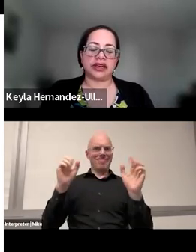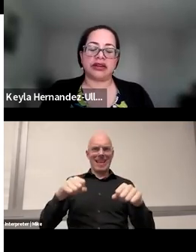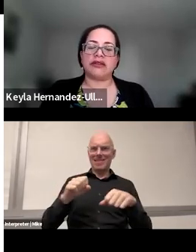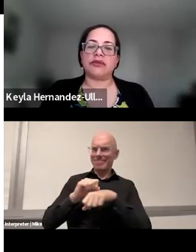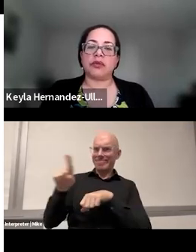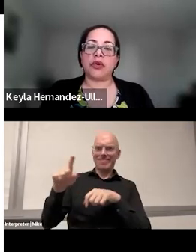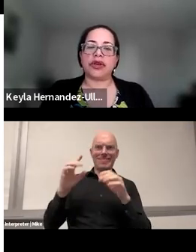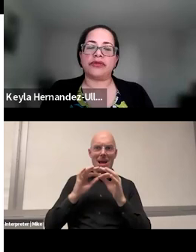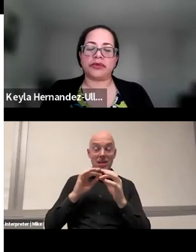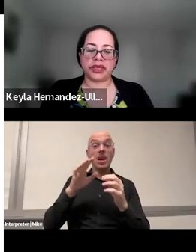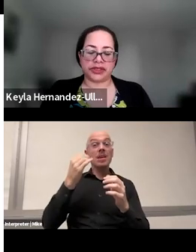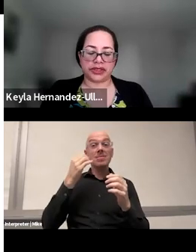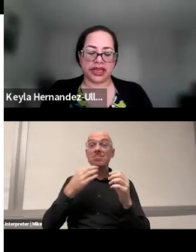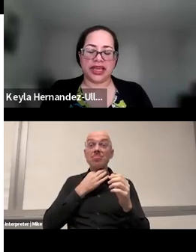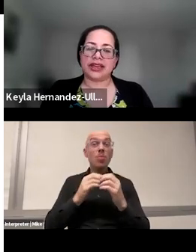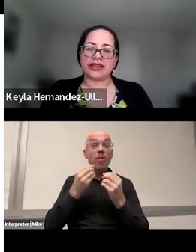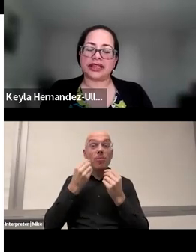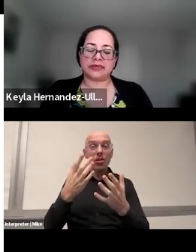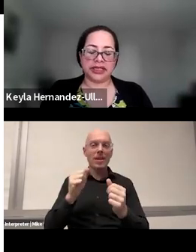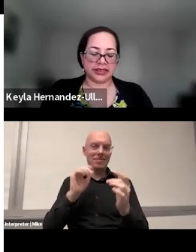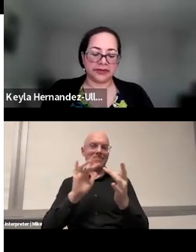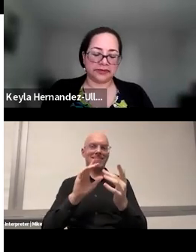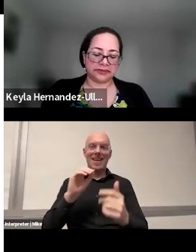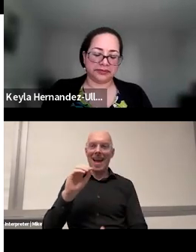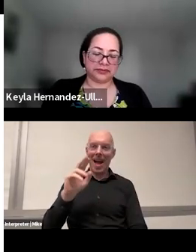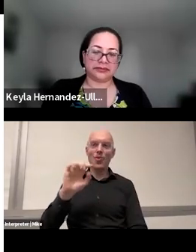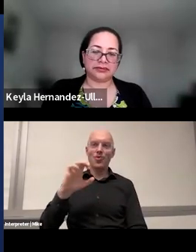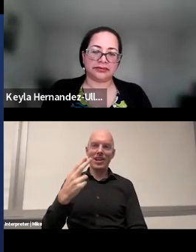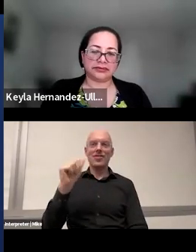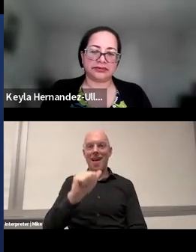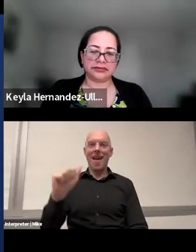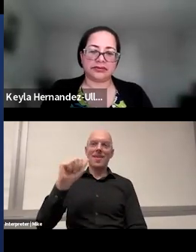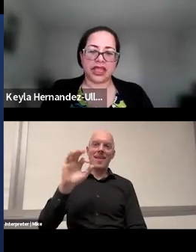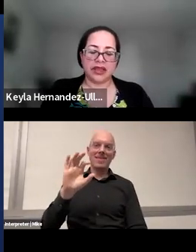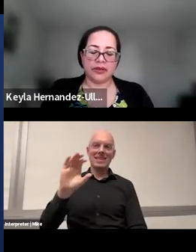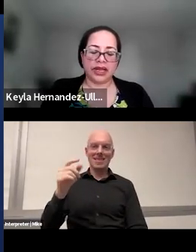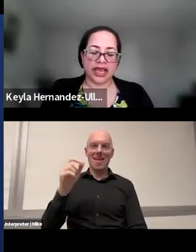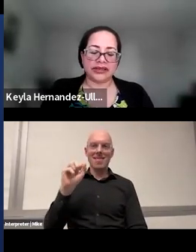Keyla Hernandez-Ulloa: please contact outreach at Fcc. Gov. For more information. Next slide, please.